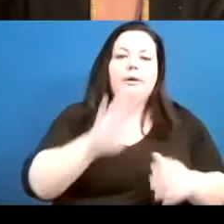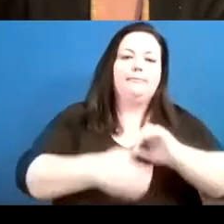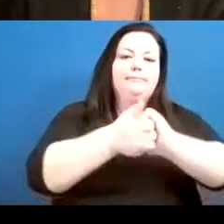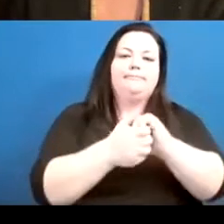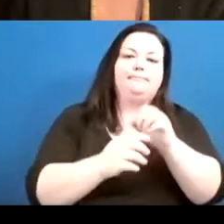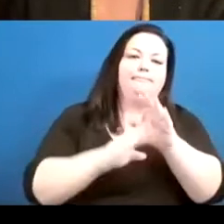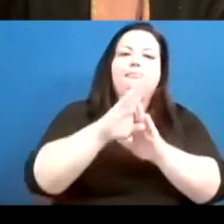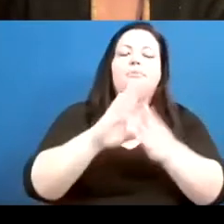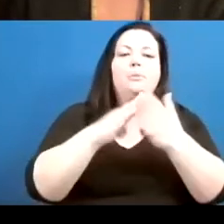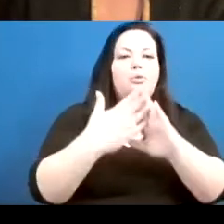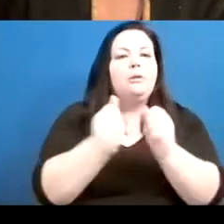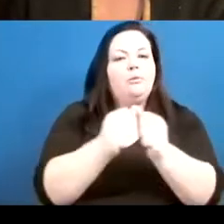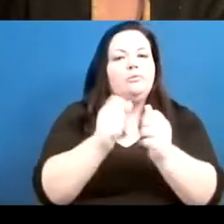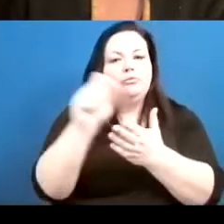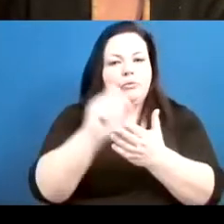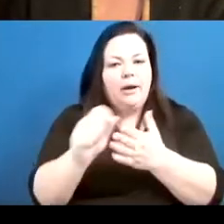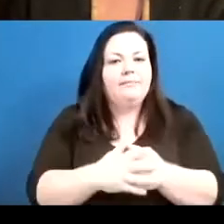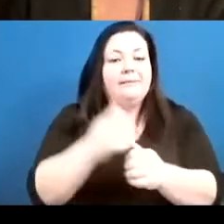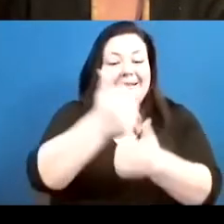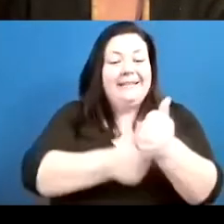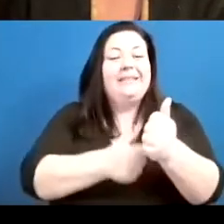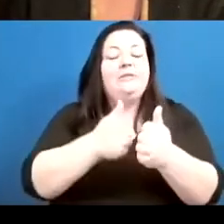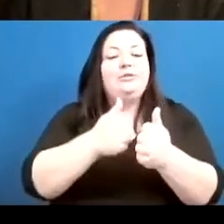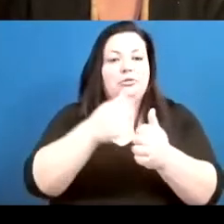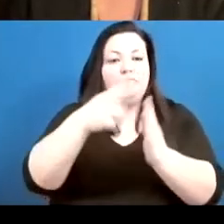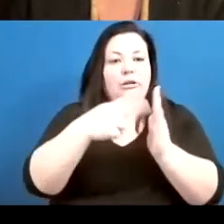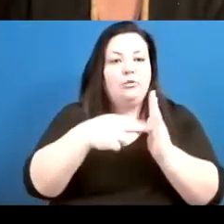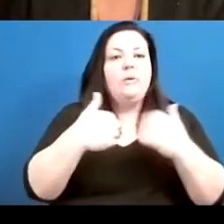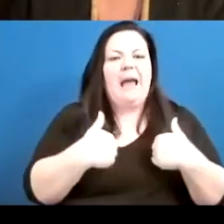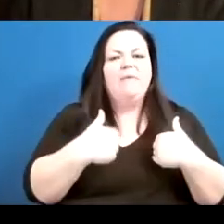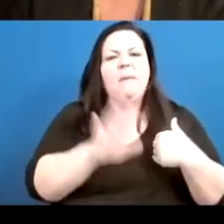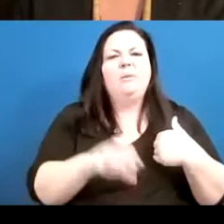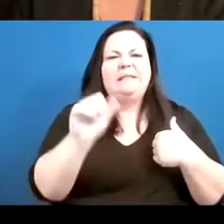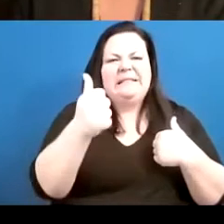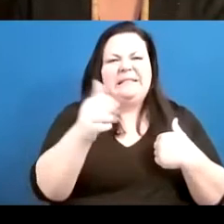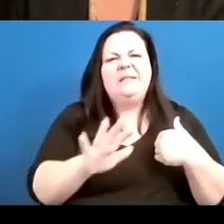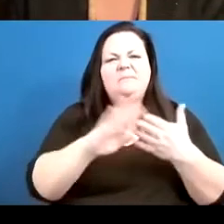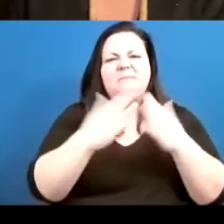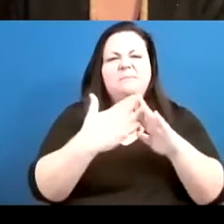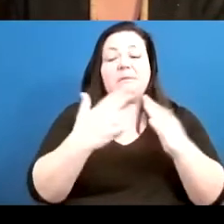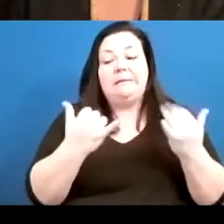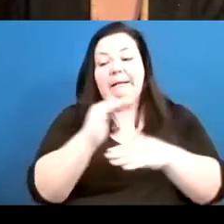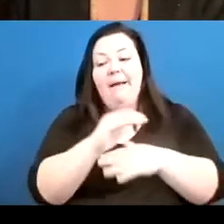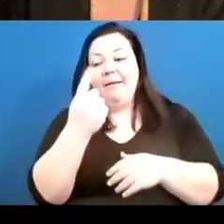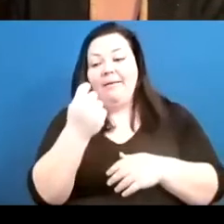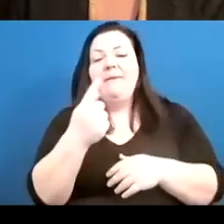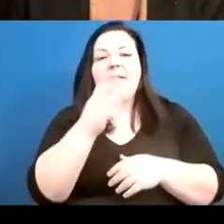Um, at each of our readings we have an opening round of 10 or so community readers--tonight we have 11-- who read a single poem each in rapid